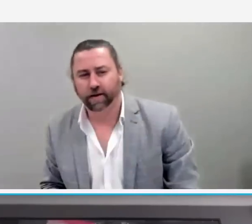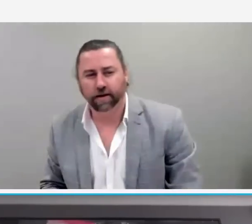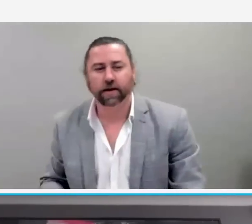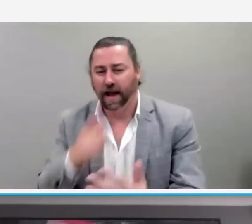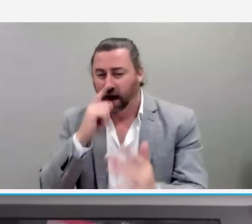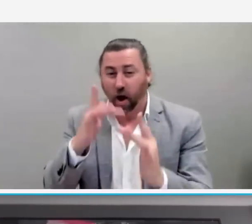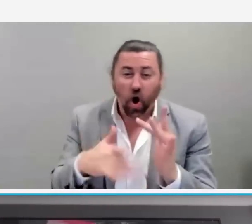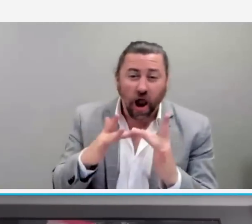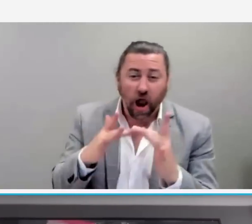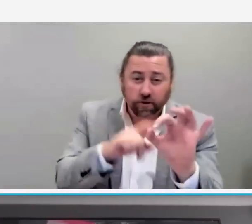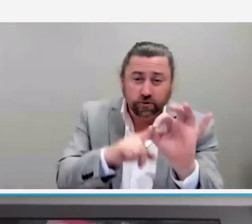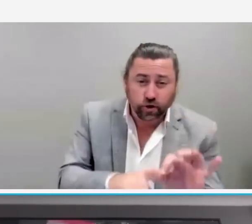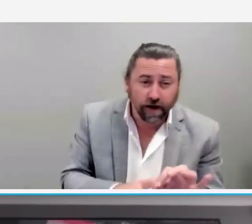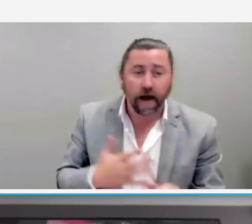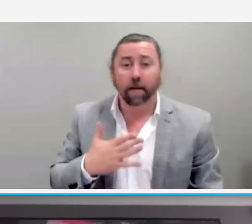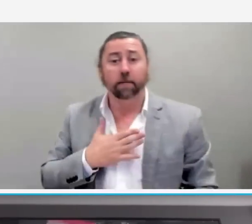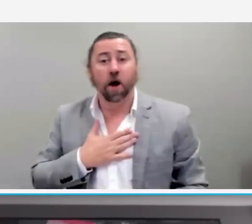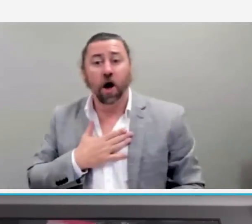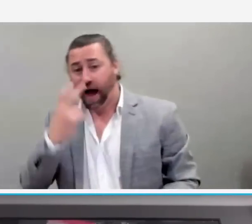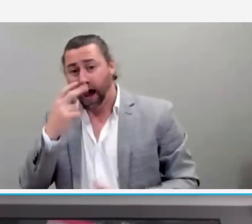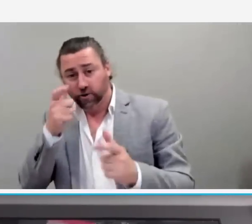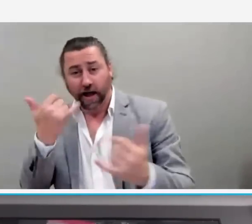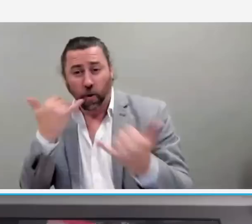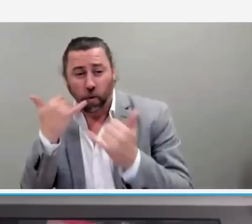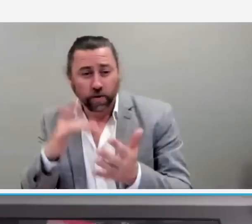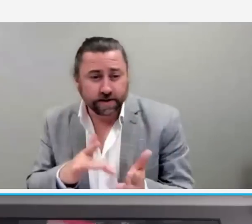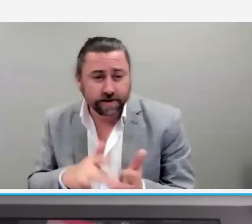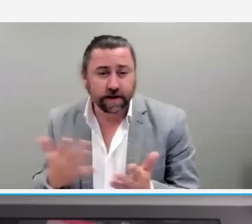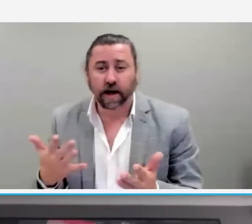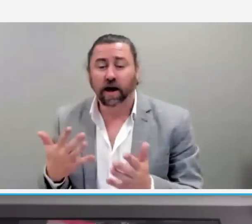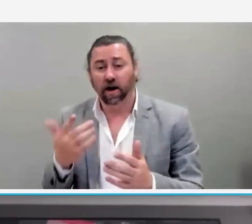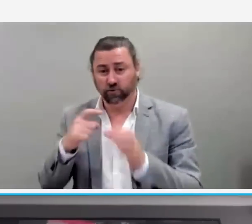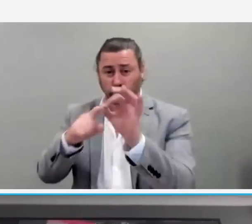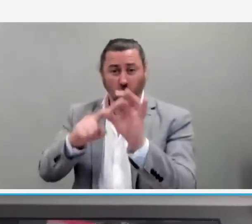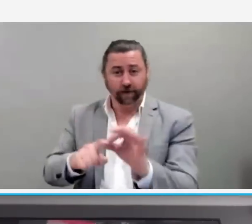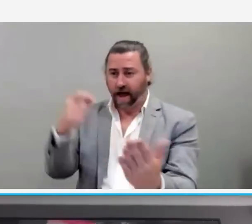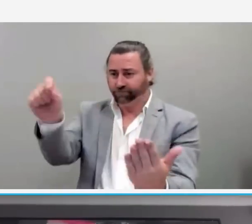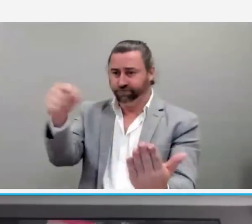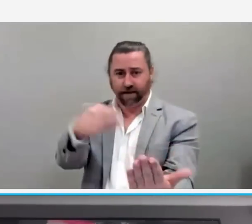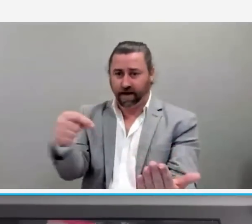surveys, the My Aged Care call centre, hard copy surveys, participants can also provide additional